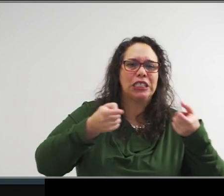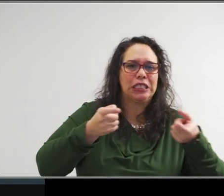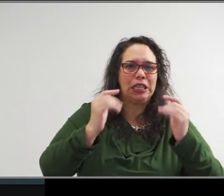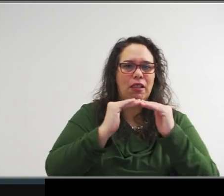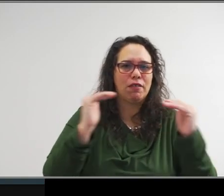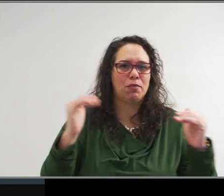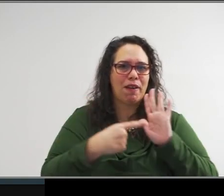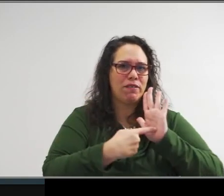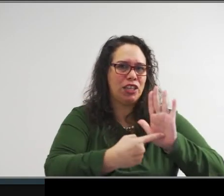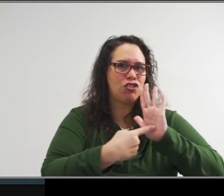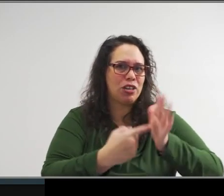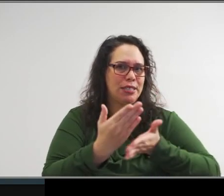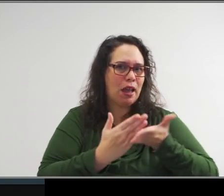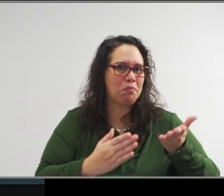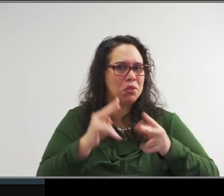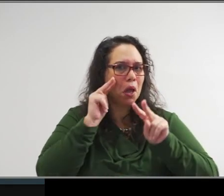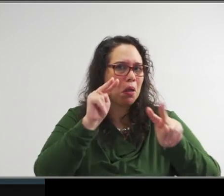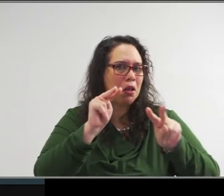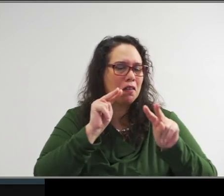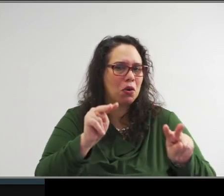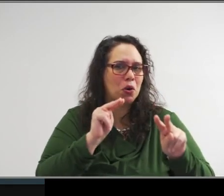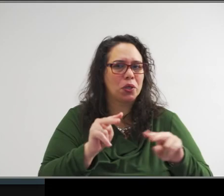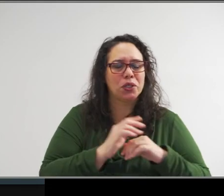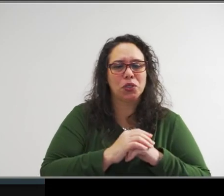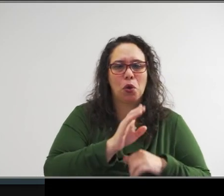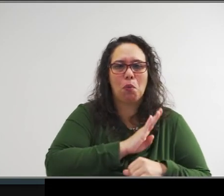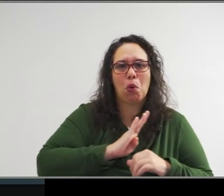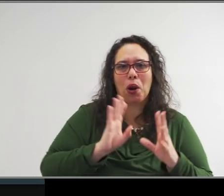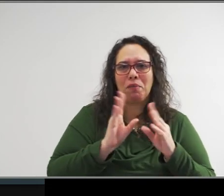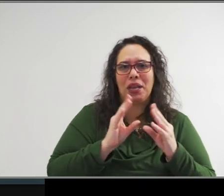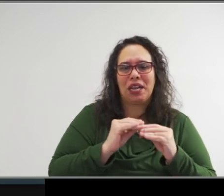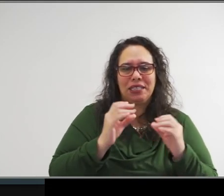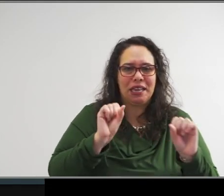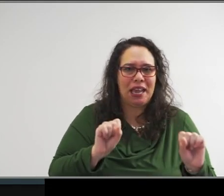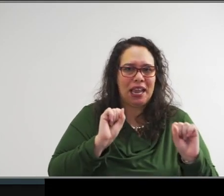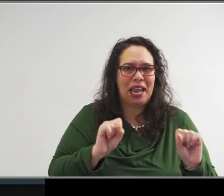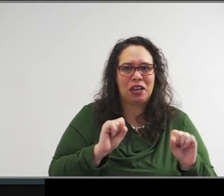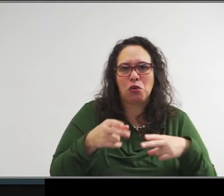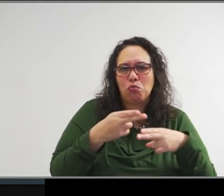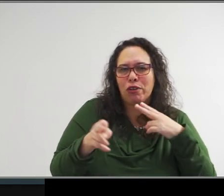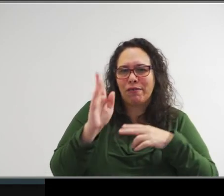And so look forward to the upcoming board meetings where we may be able to do brief presentations